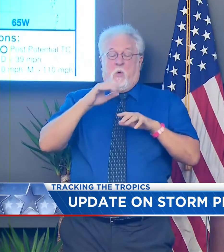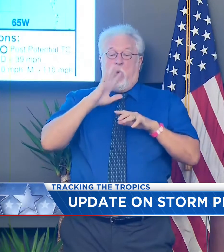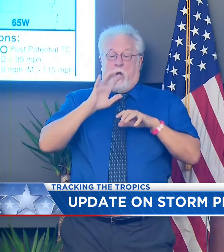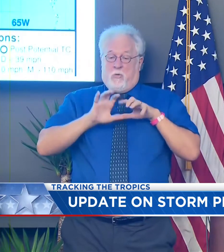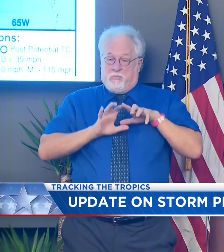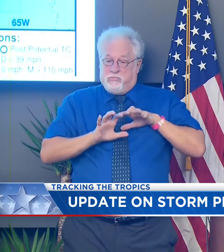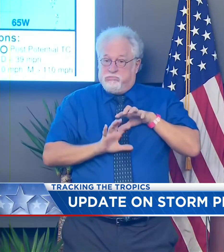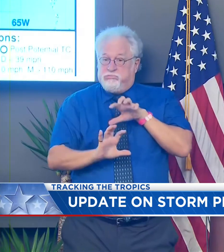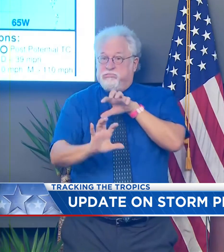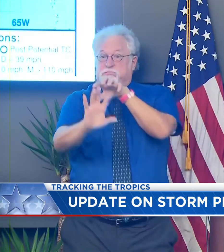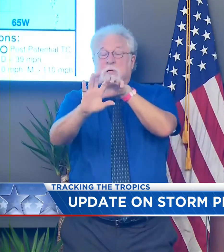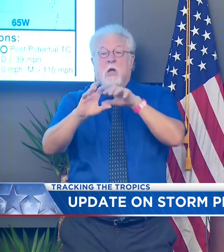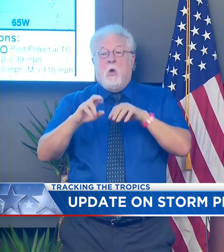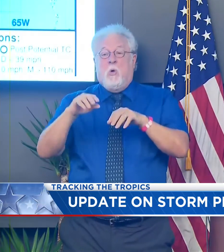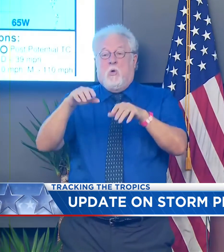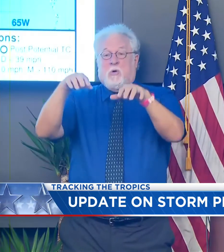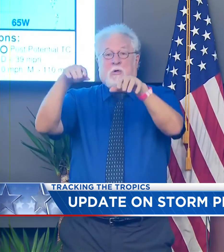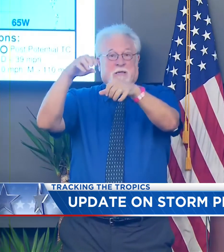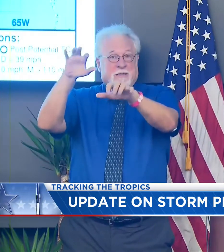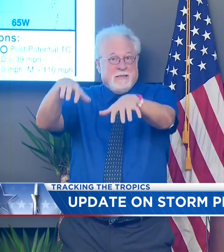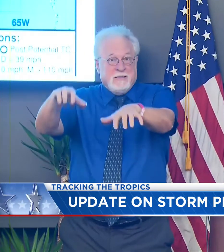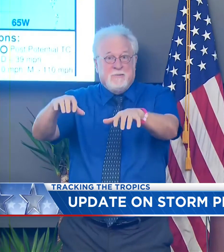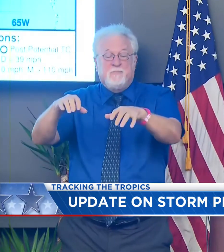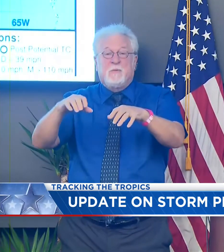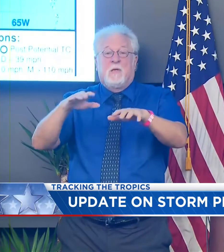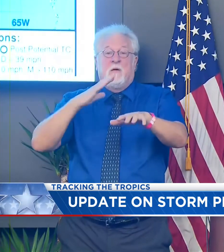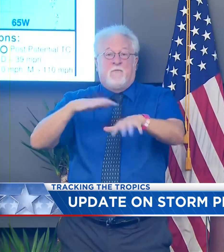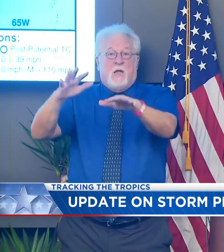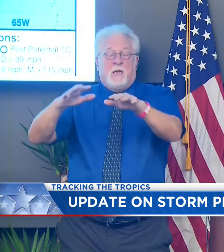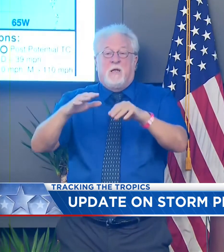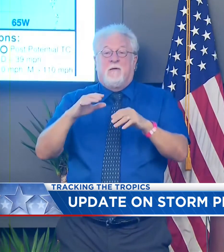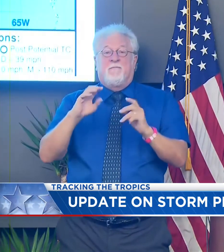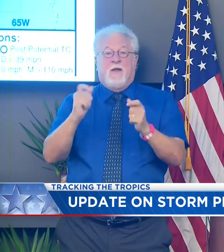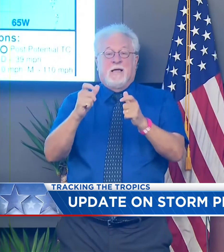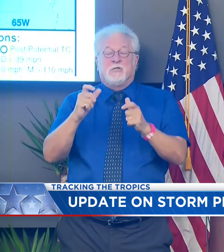THAT WE NEED TO RESPECT THE MOST, WHETHER IT BE AT THE COAST WITH THE SURGE OR COASTAL